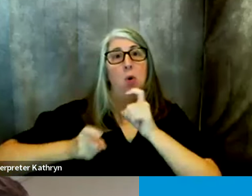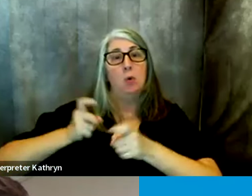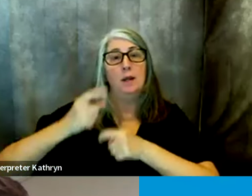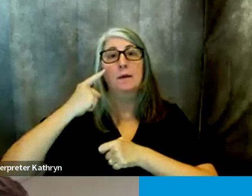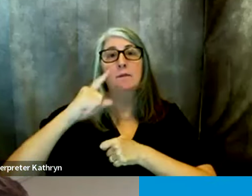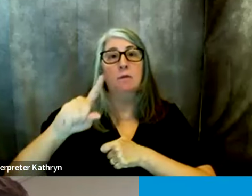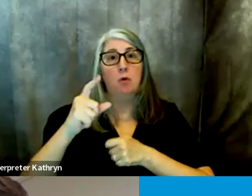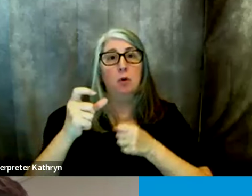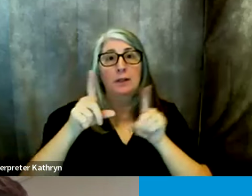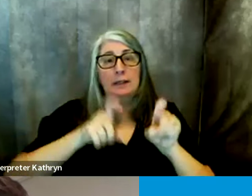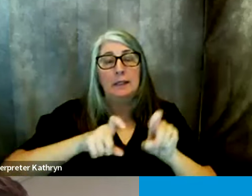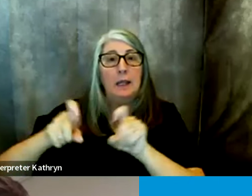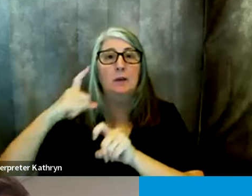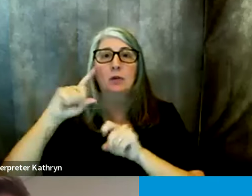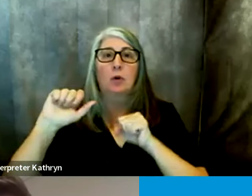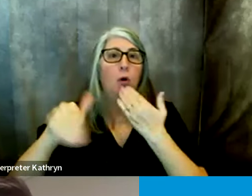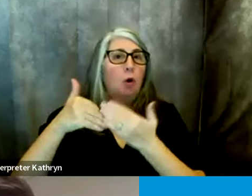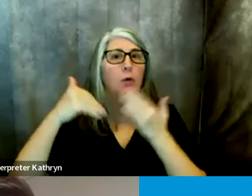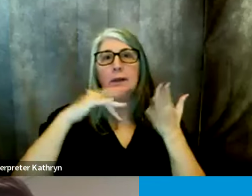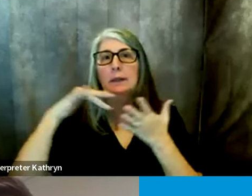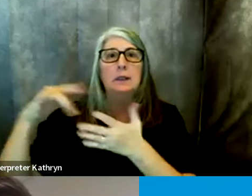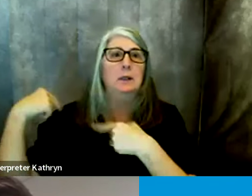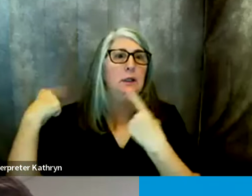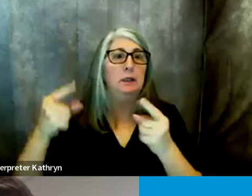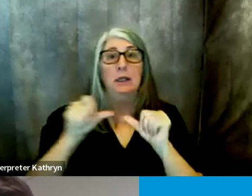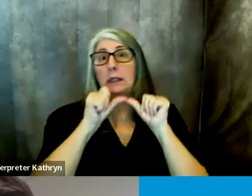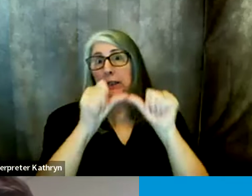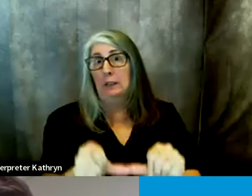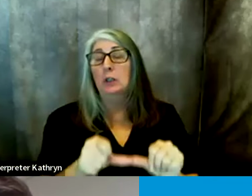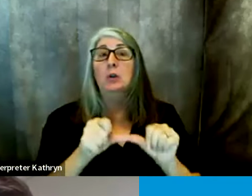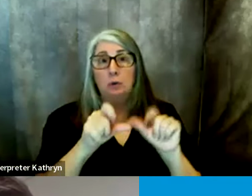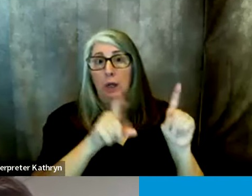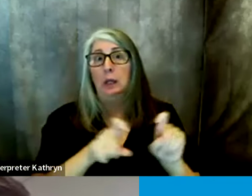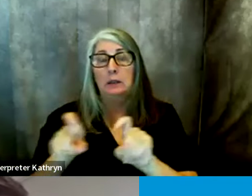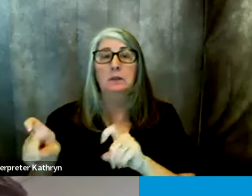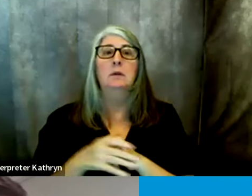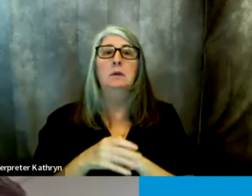for these studies that have gone on and continue to go on. For those who've donated financially